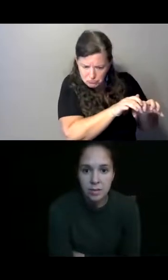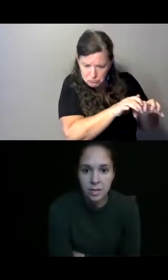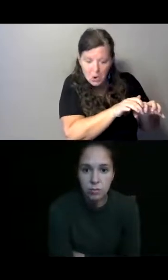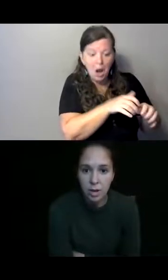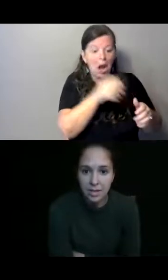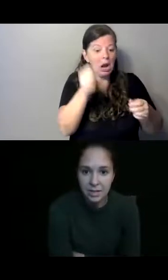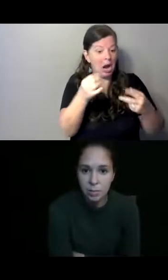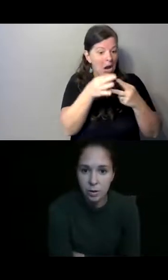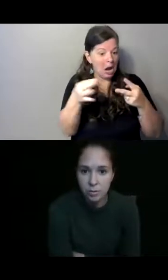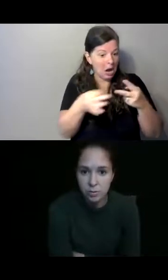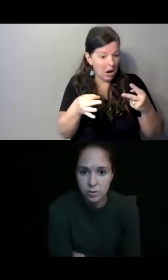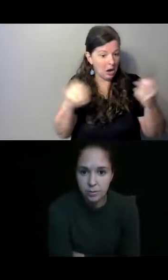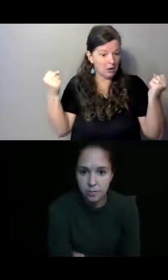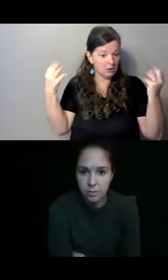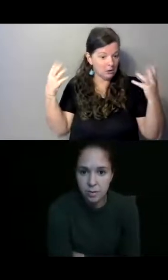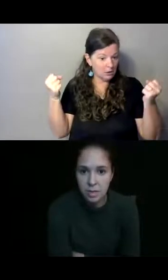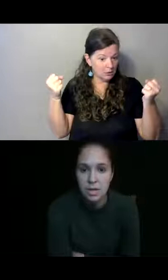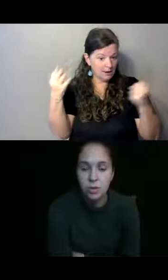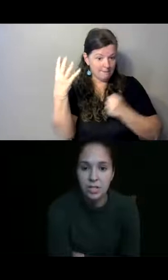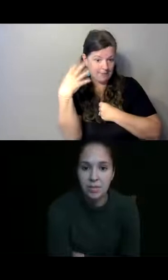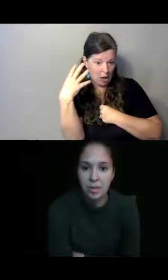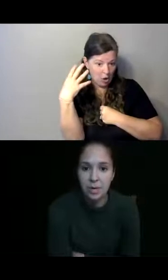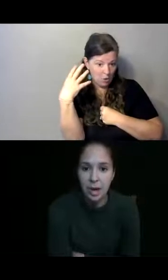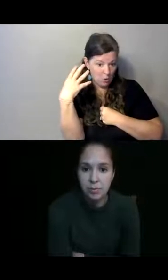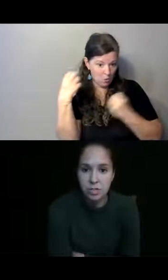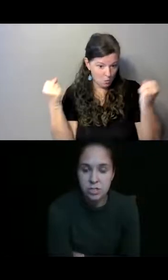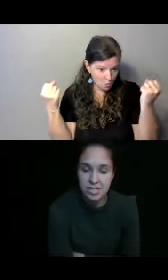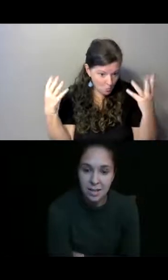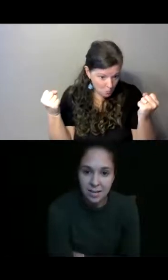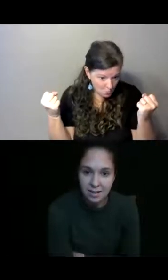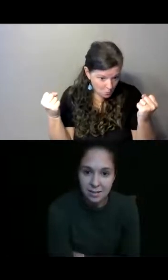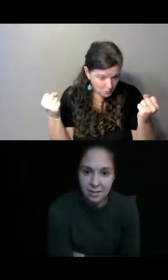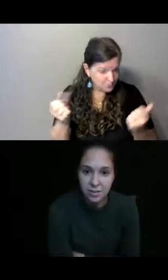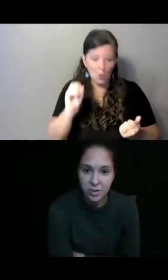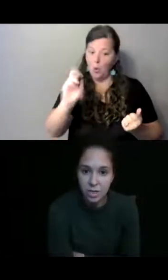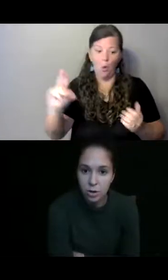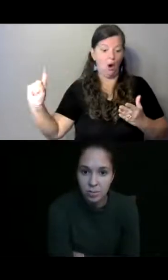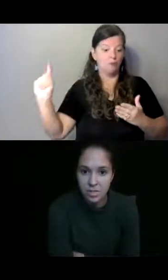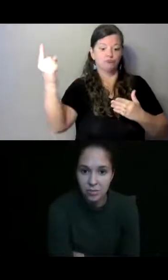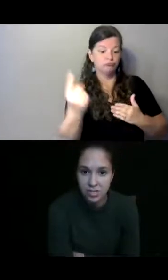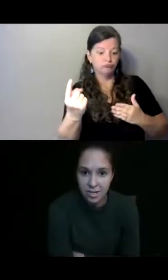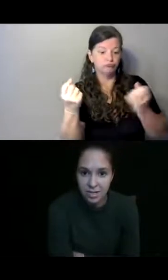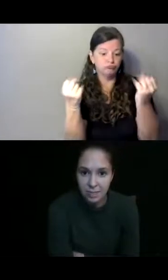they could write and compose, you could give them an option to sign, to video themselves, signing,